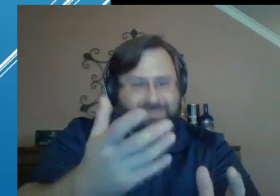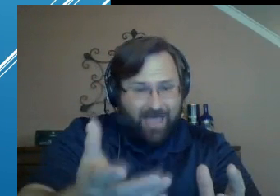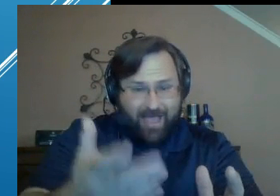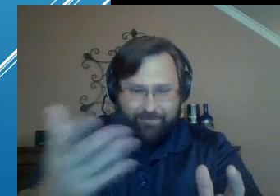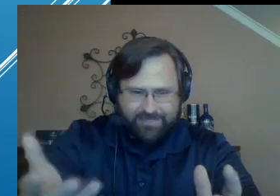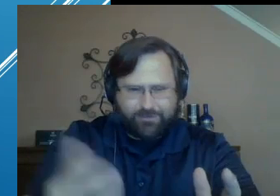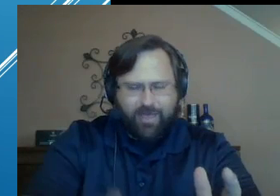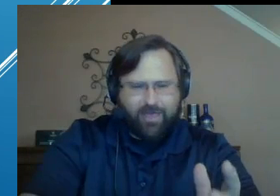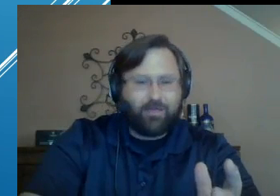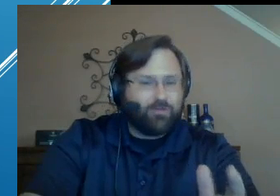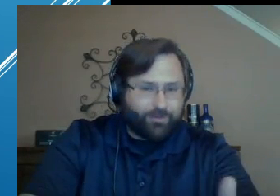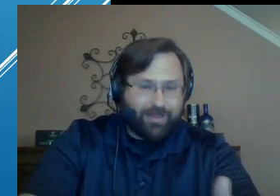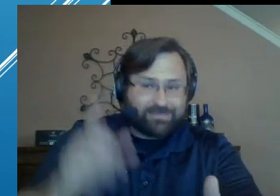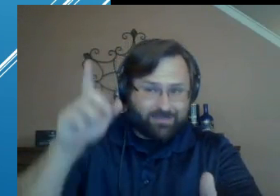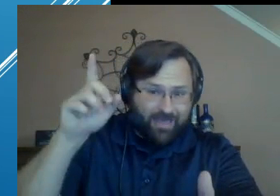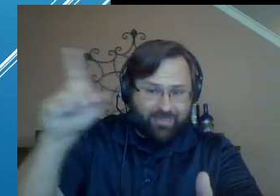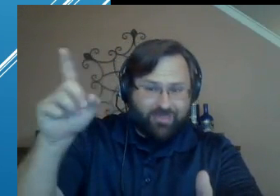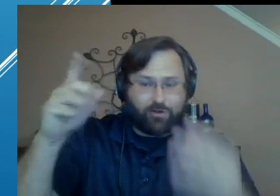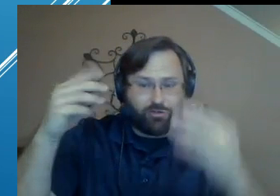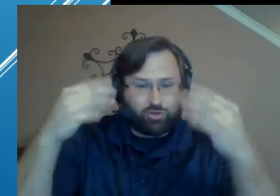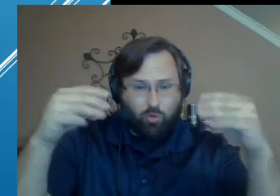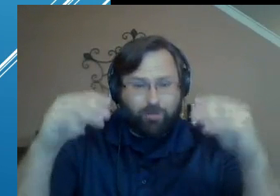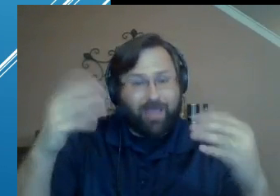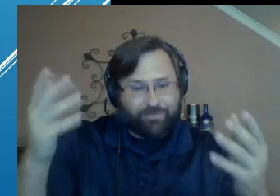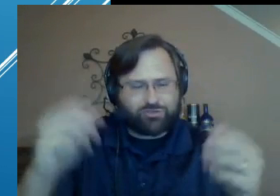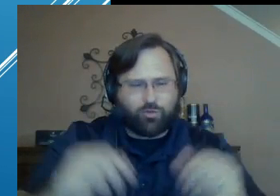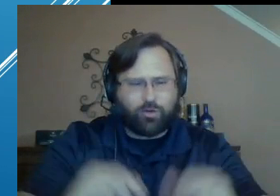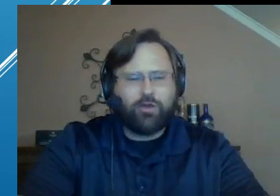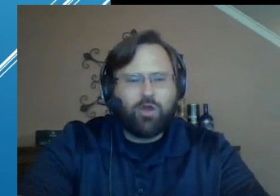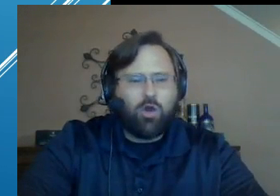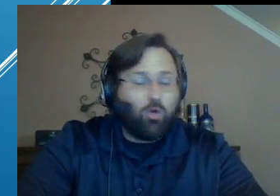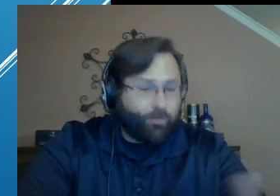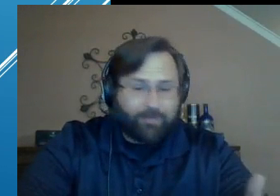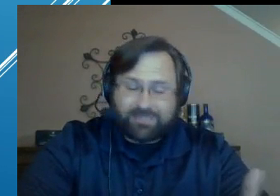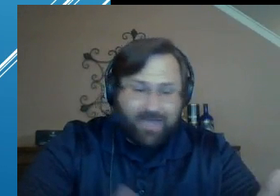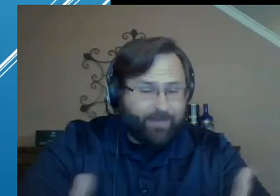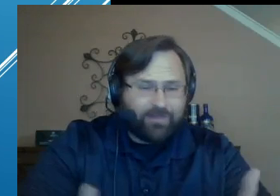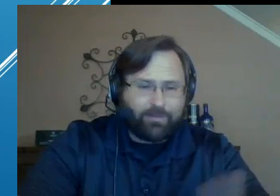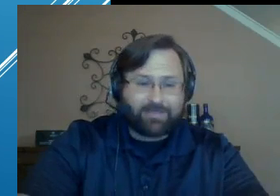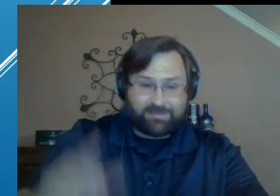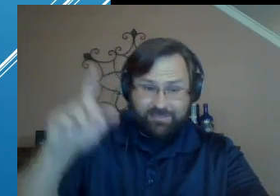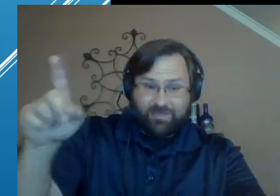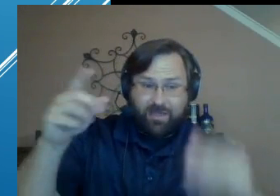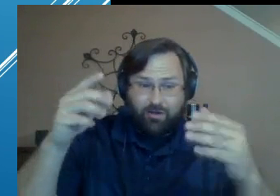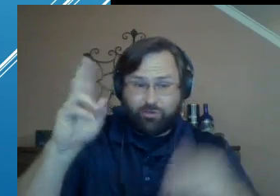time yesterday the place their store at the store or perhaps the time and the place there